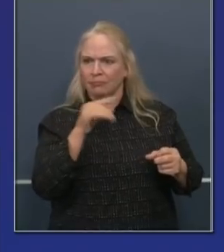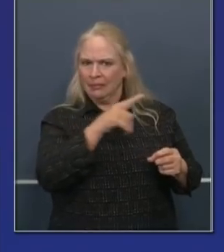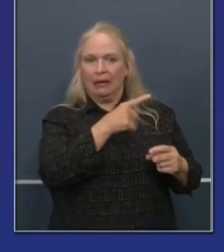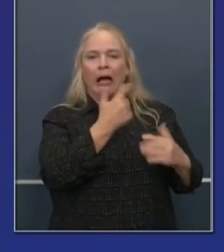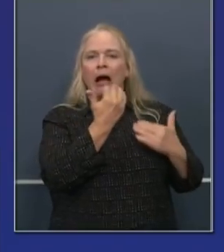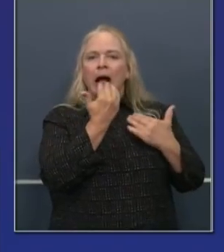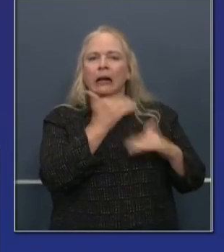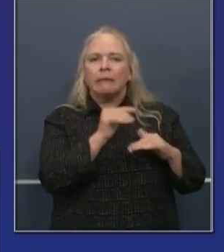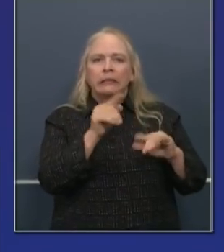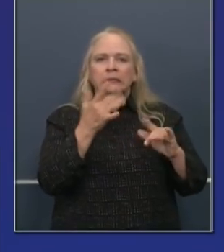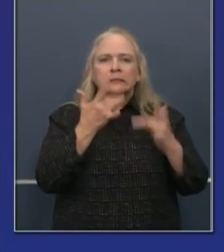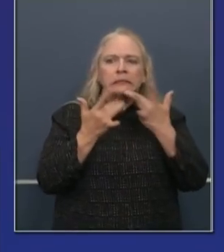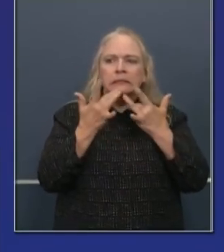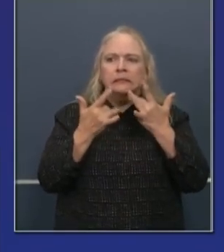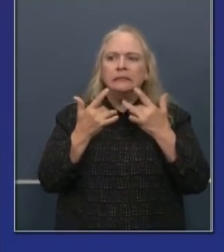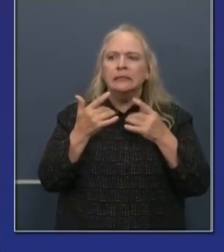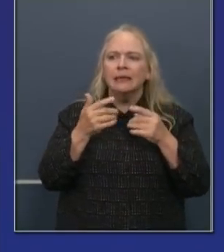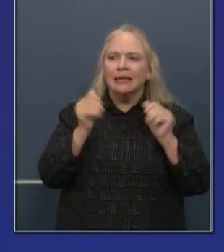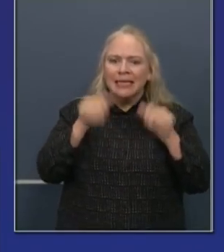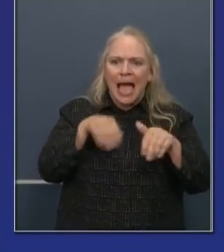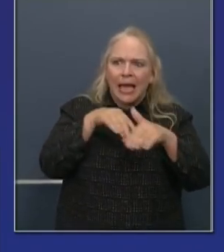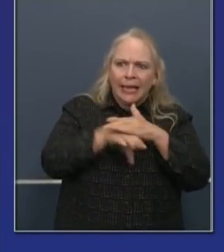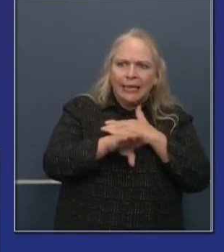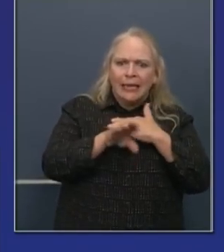IN RURAL PARTS OF THE STATE AN